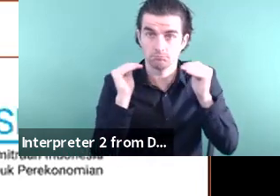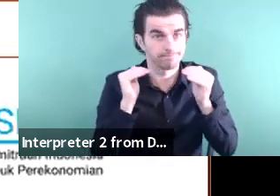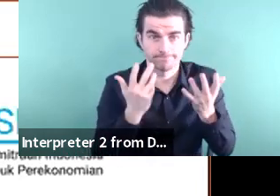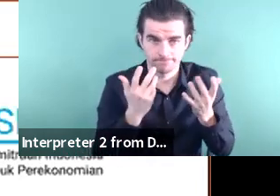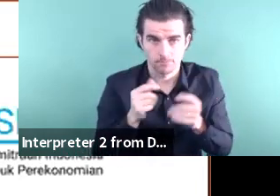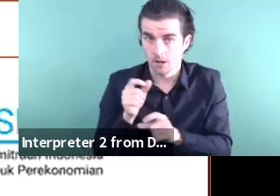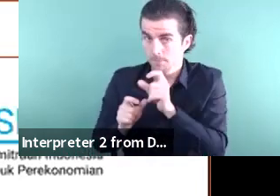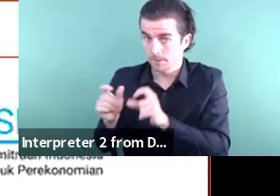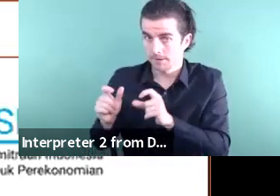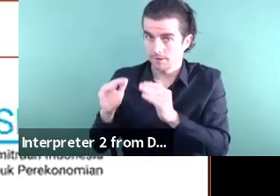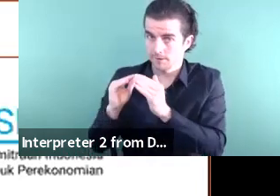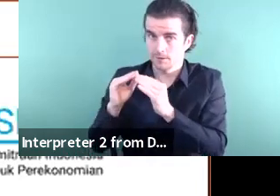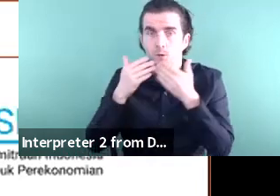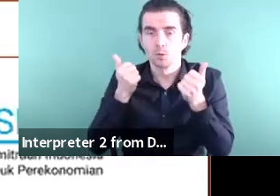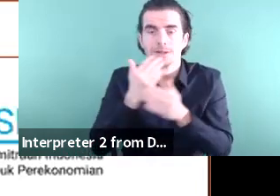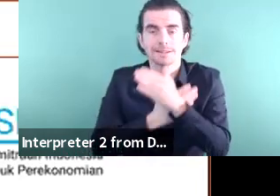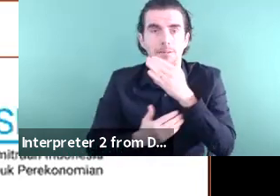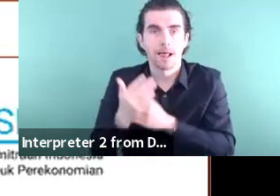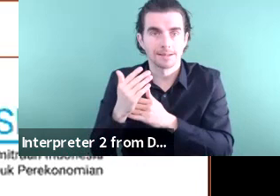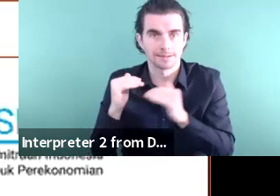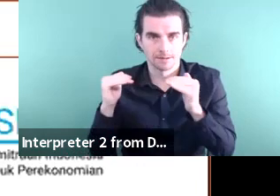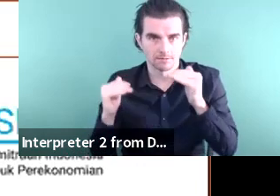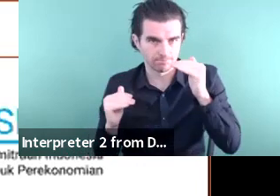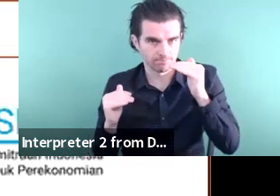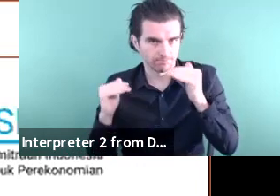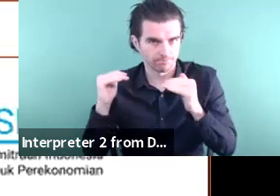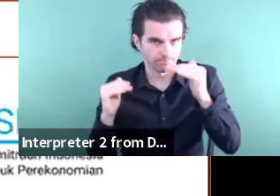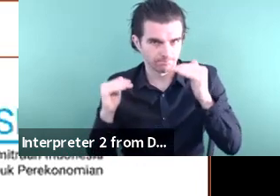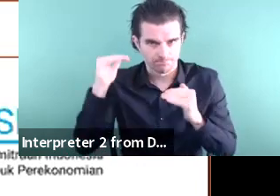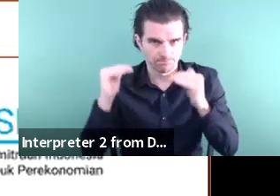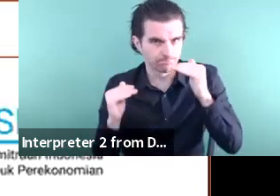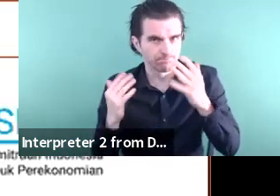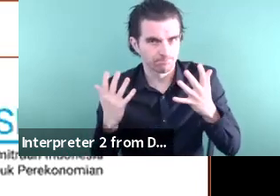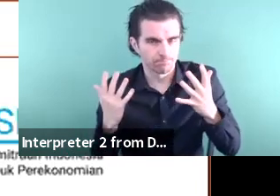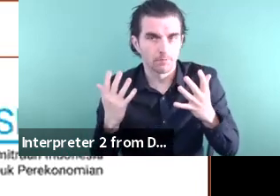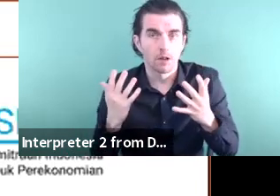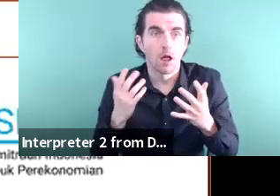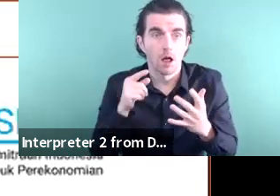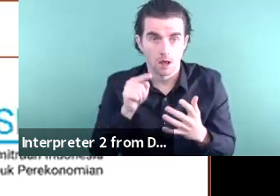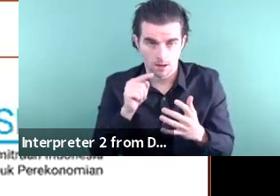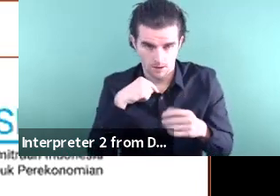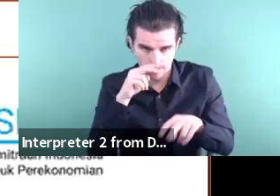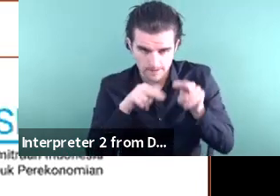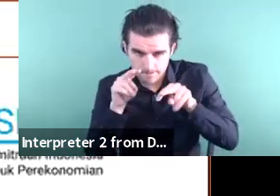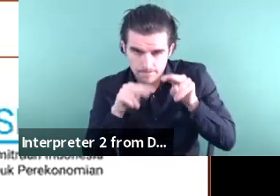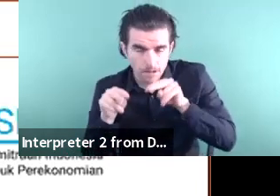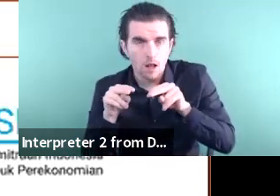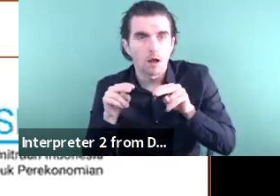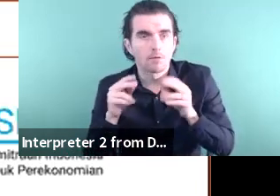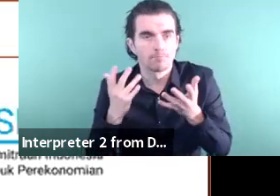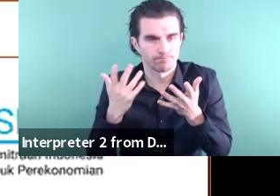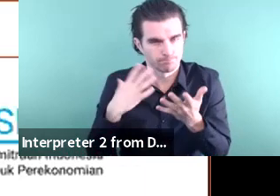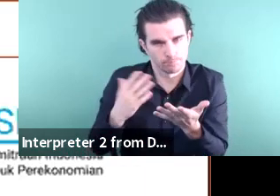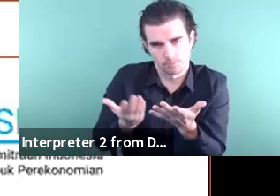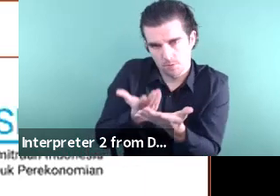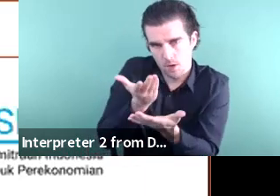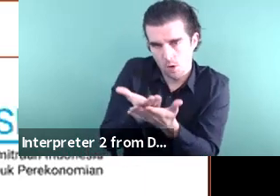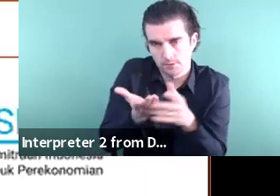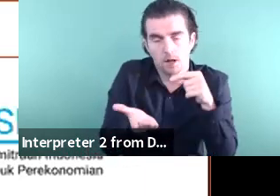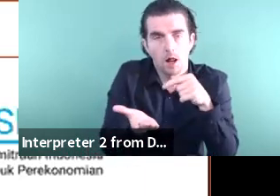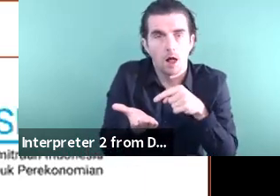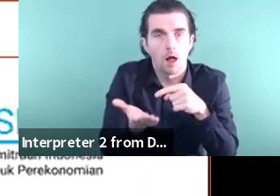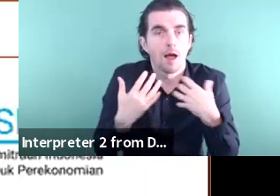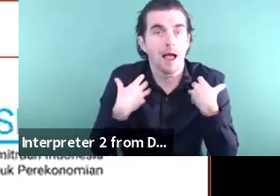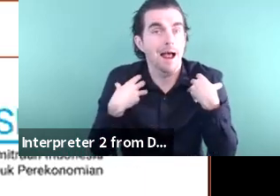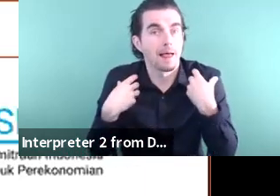because in Indonesia it's not readily available yet and also zero-rated imported tax. So, these